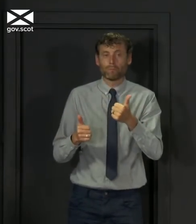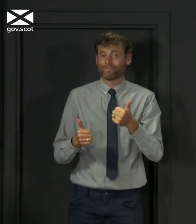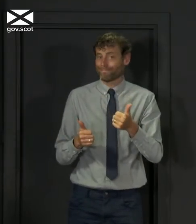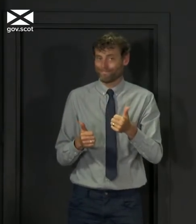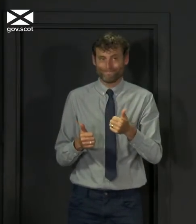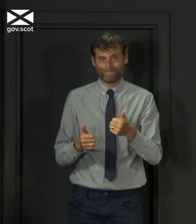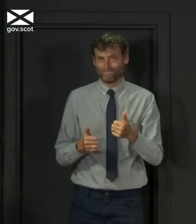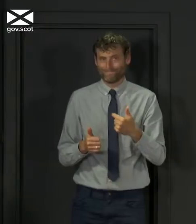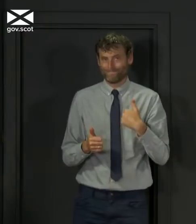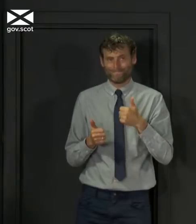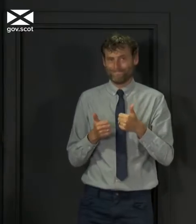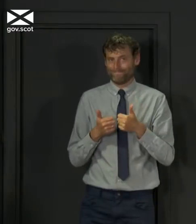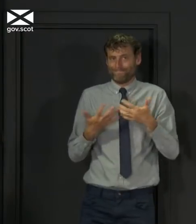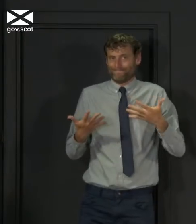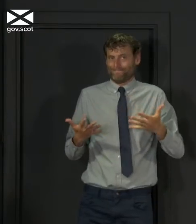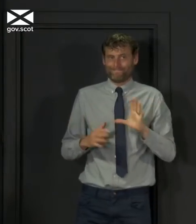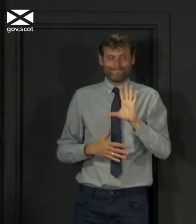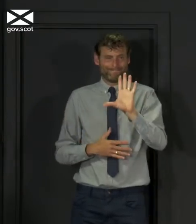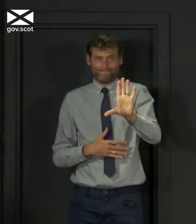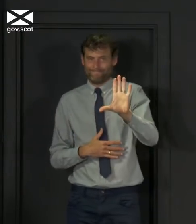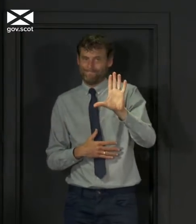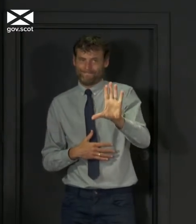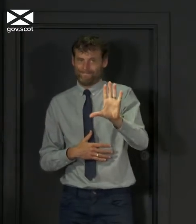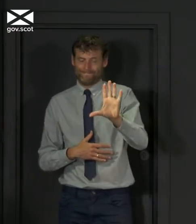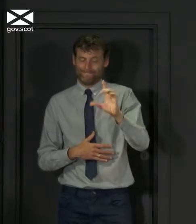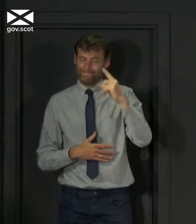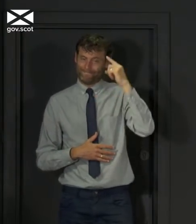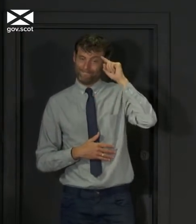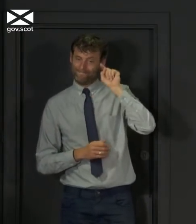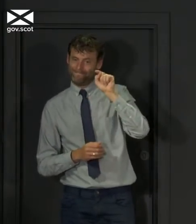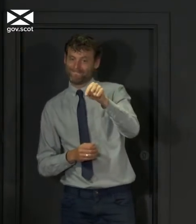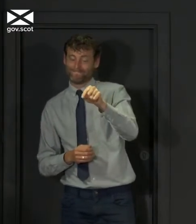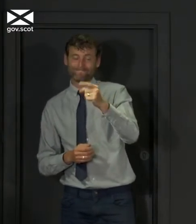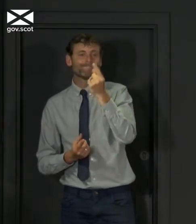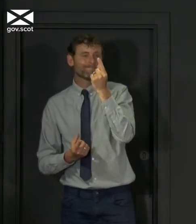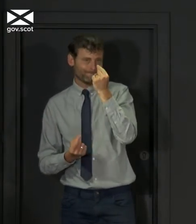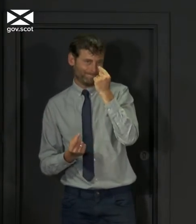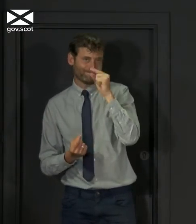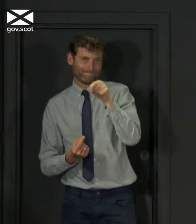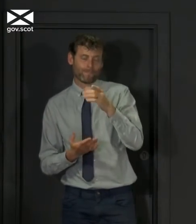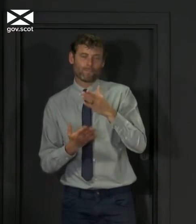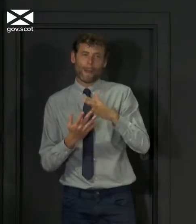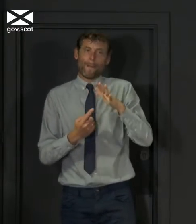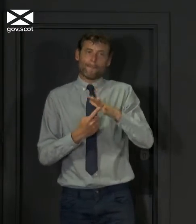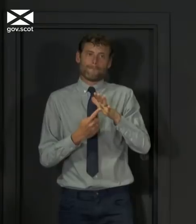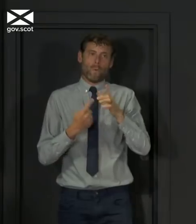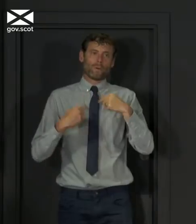I think are not being sensible. And I think the sensible thing to do is to prepare for